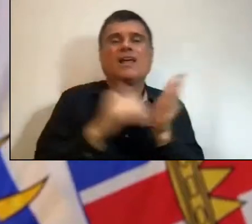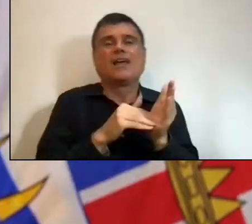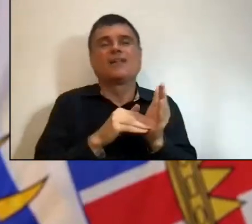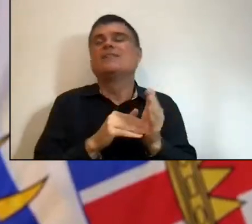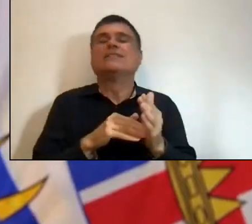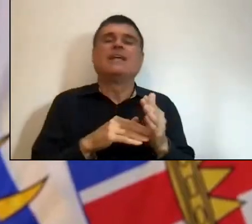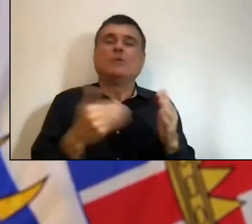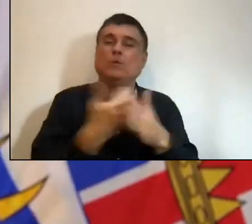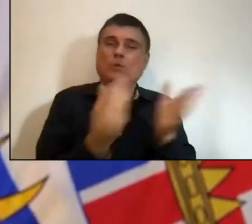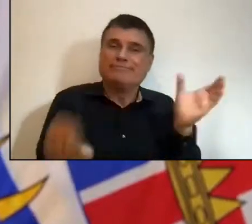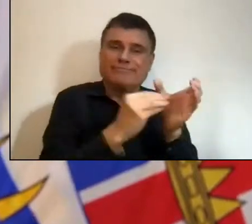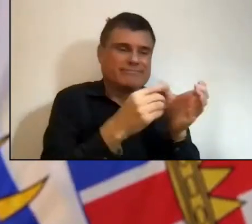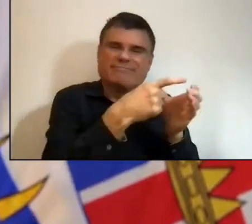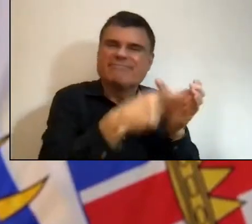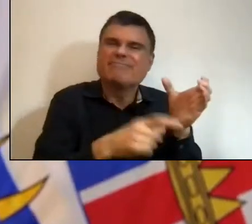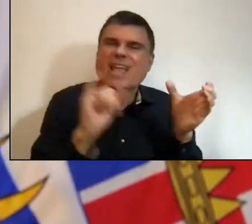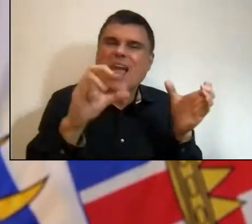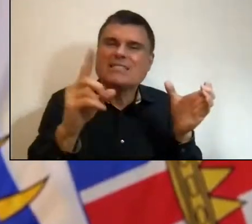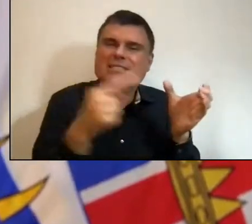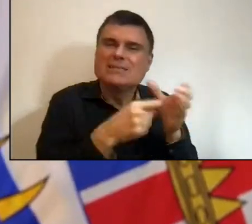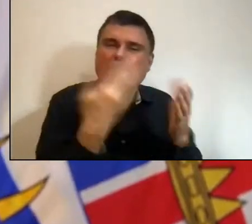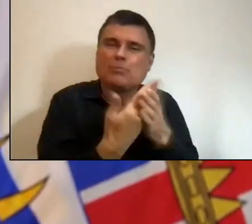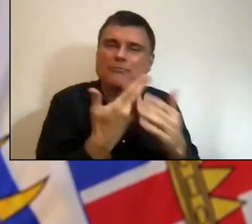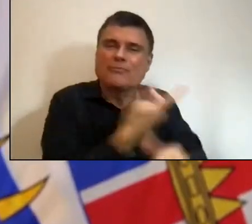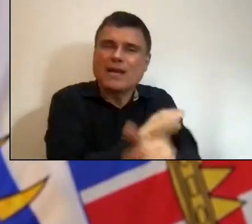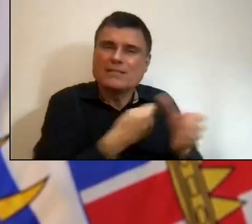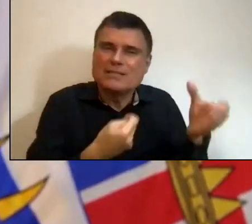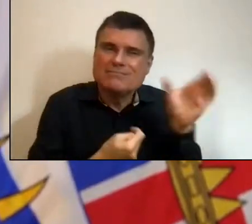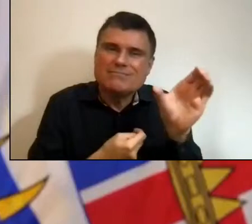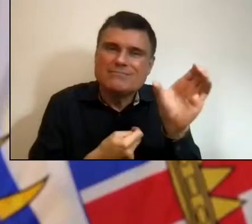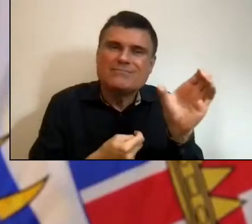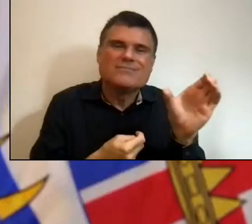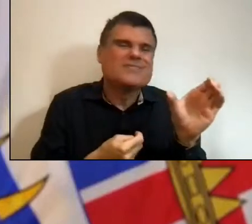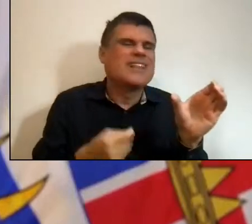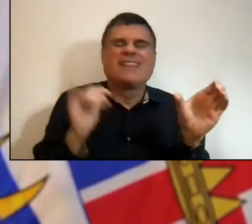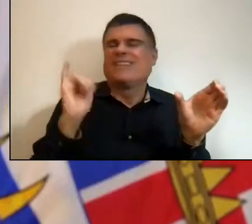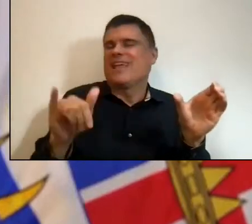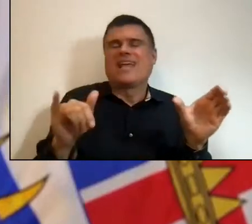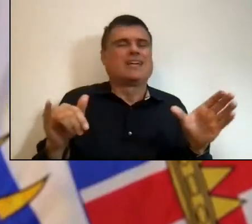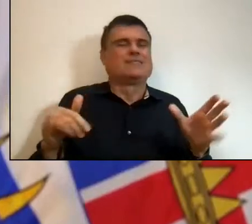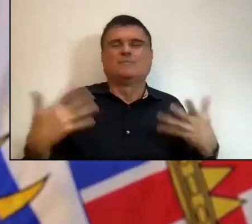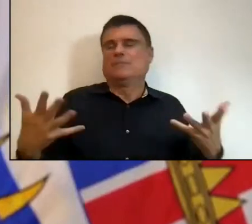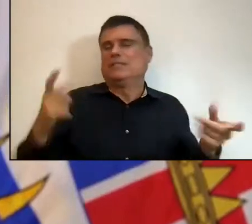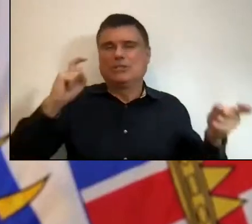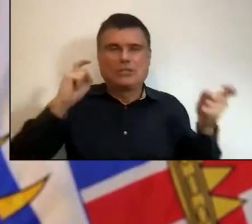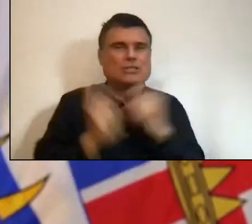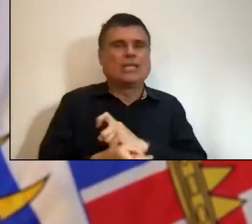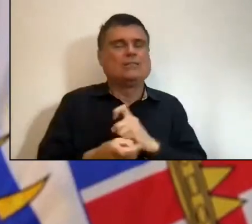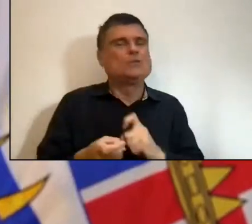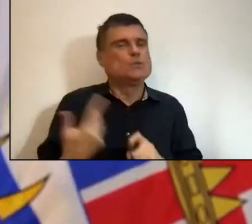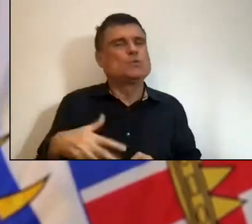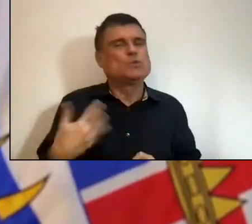settings. That was one of the biggest changes.